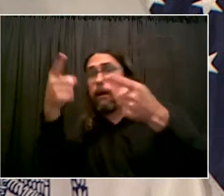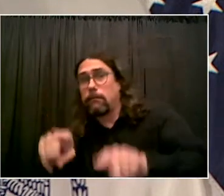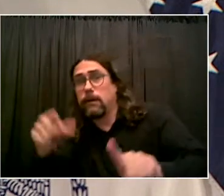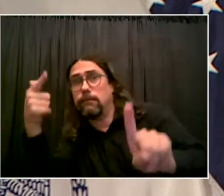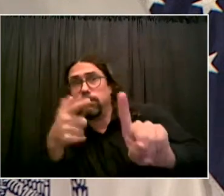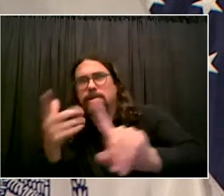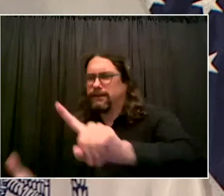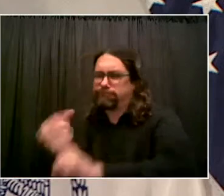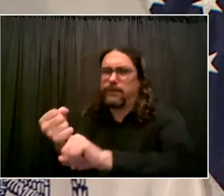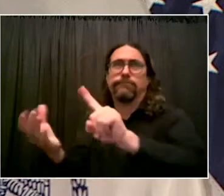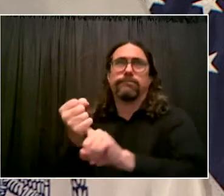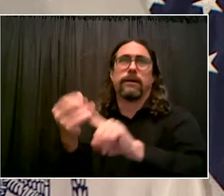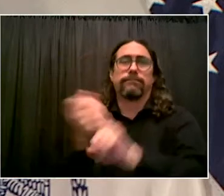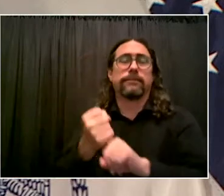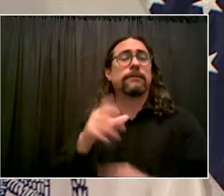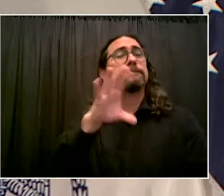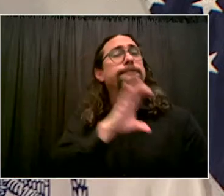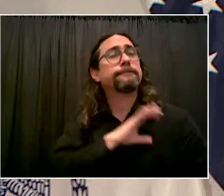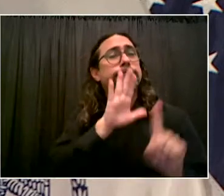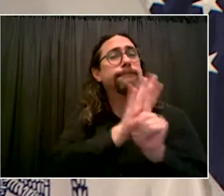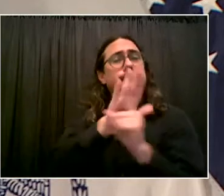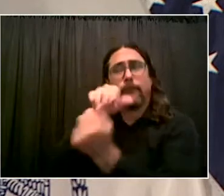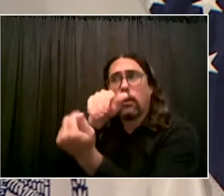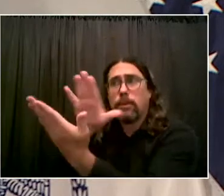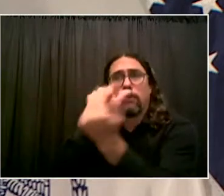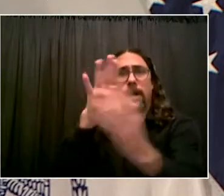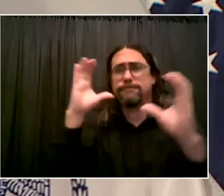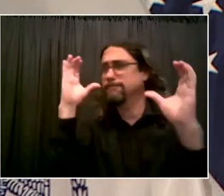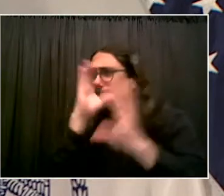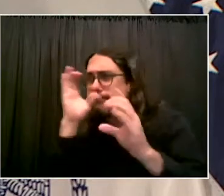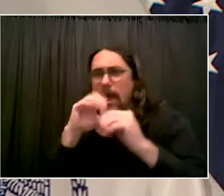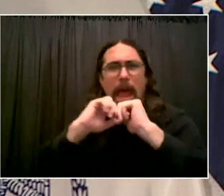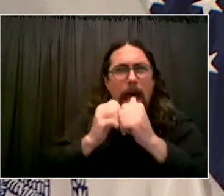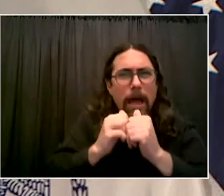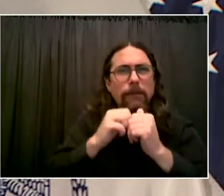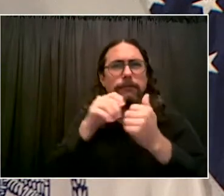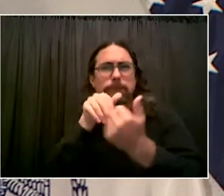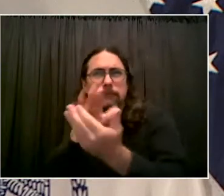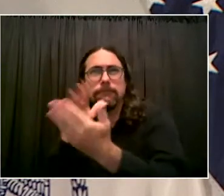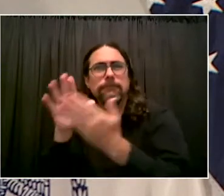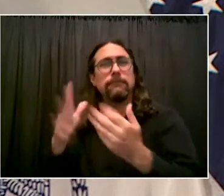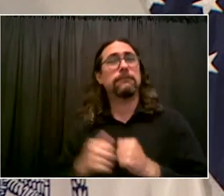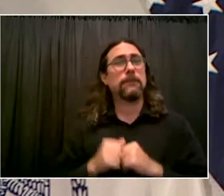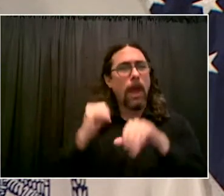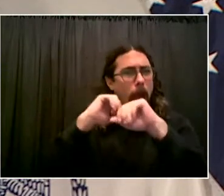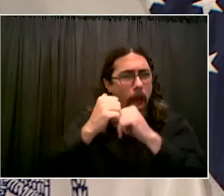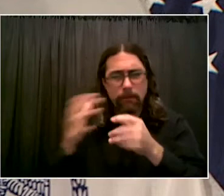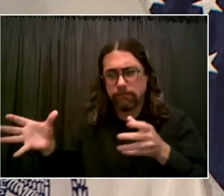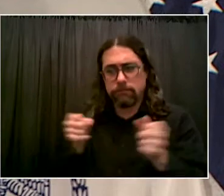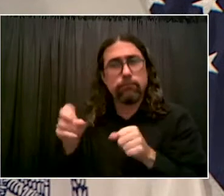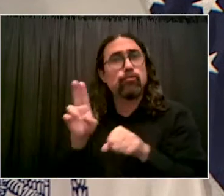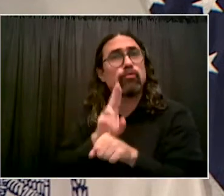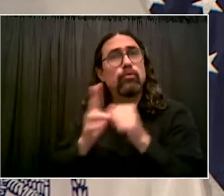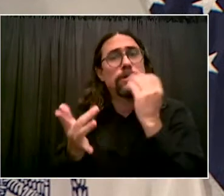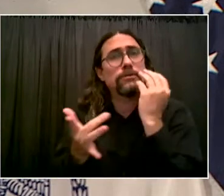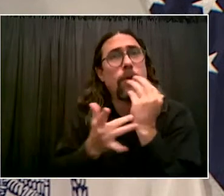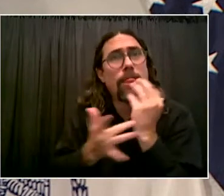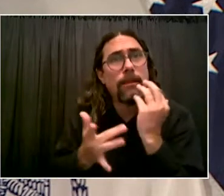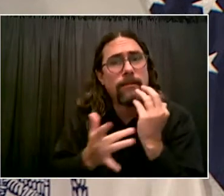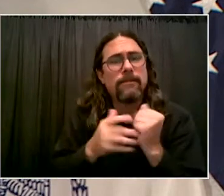BECAUSE THE NYPD HAS IMPROVED THEIR APPROACH YEAR AFTER YEAR AND THEY ARE USING TECHNOLOGY THERE ALSO WORKING REALLY HARD TO DEEPEN THE RELATIONSHIP